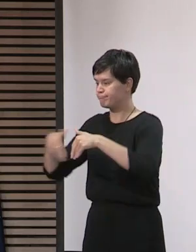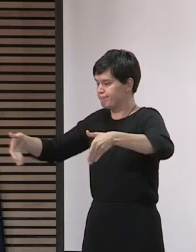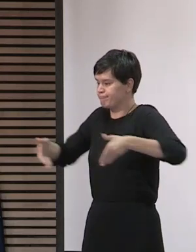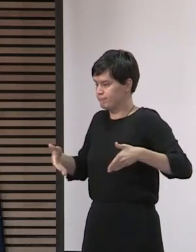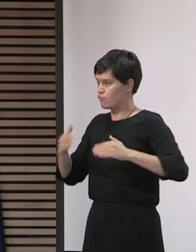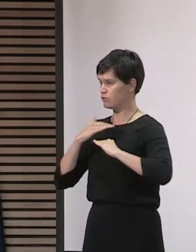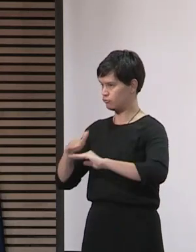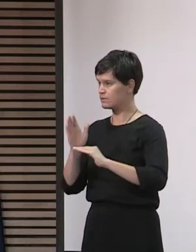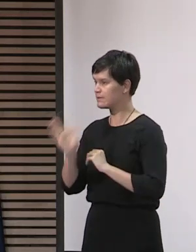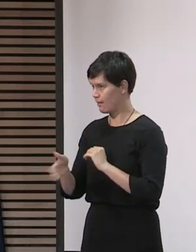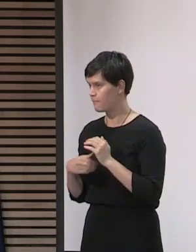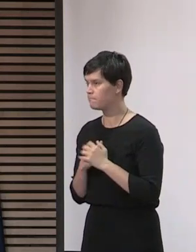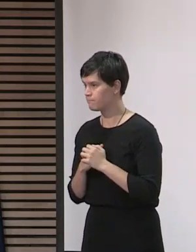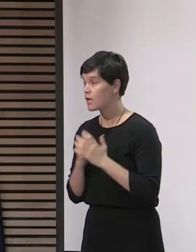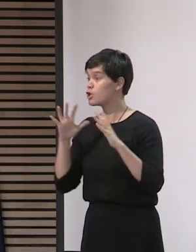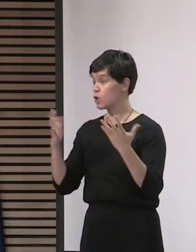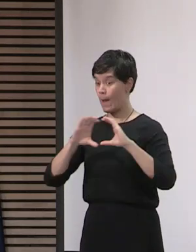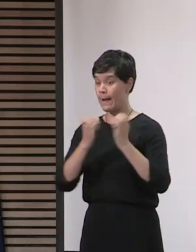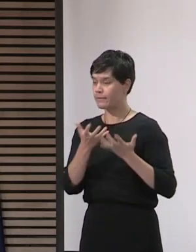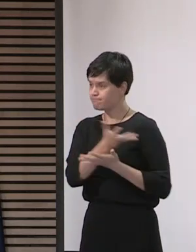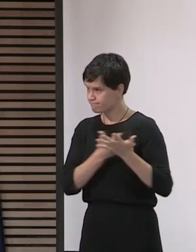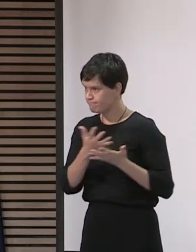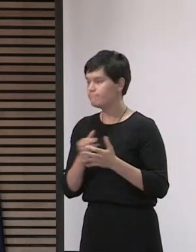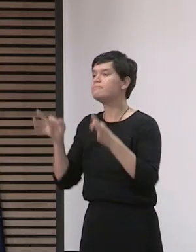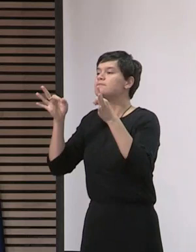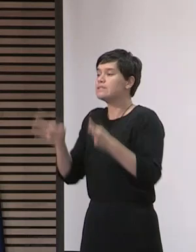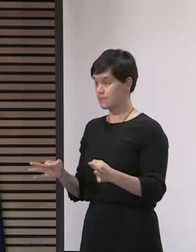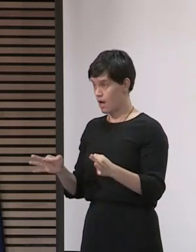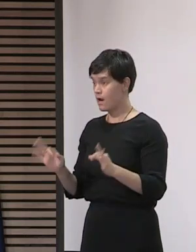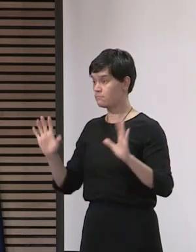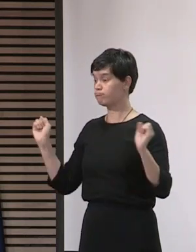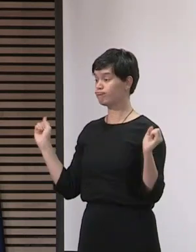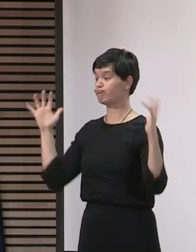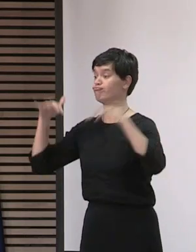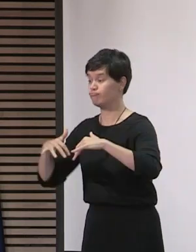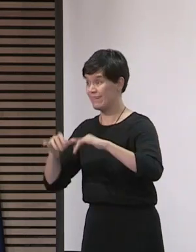quarantine at our border. On the basis of this good news,